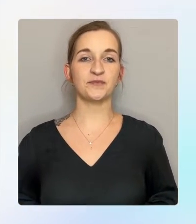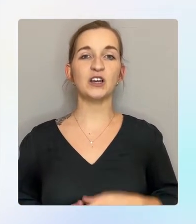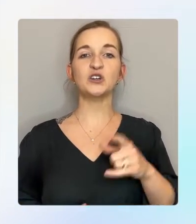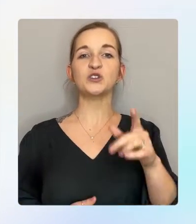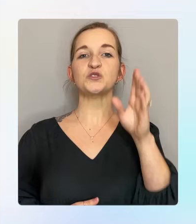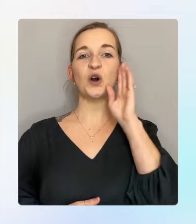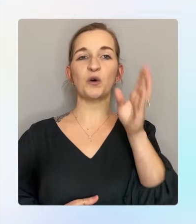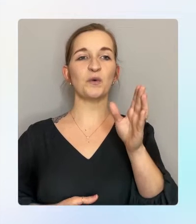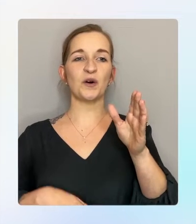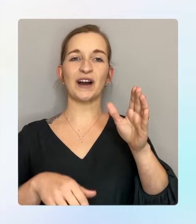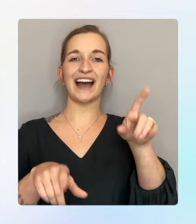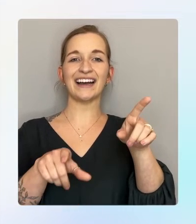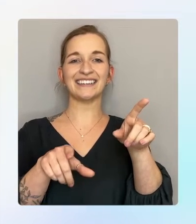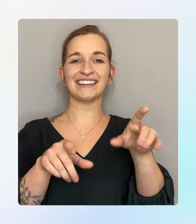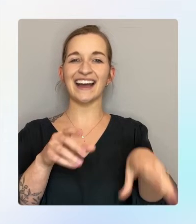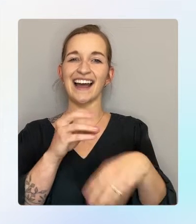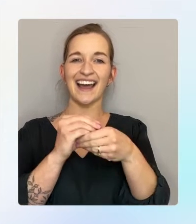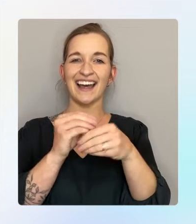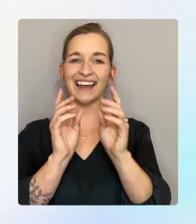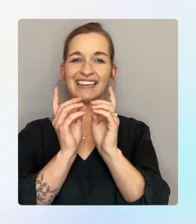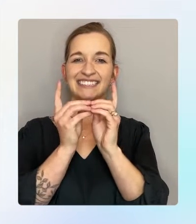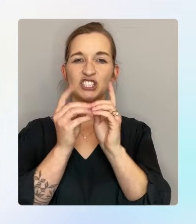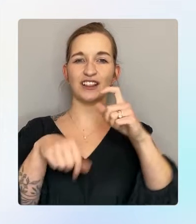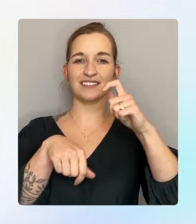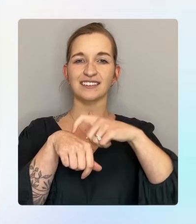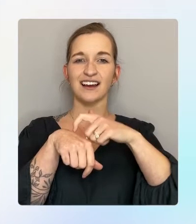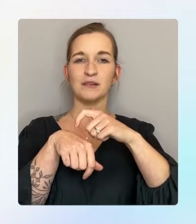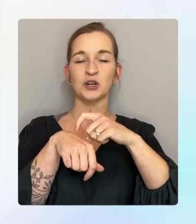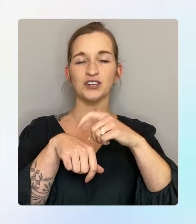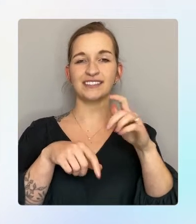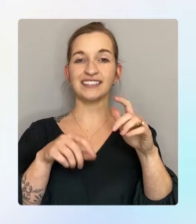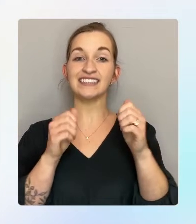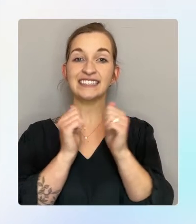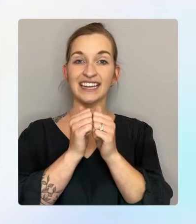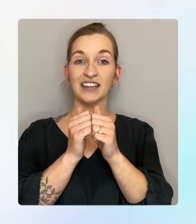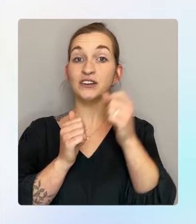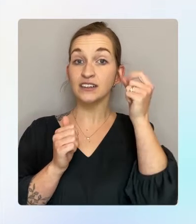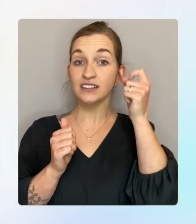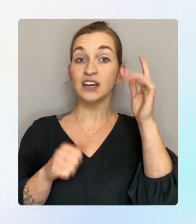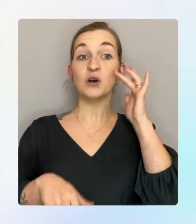To make it fun, the timer will start the countdown only when it's activated via user input,